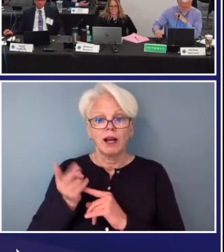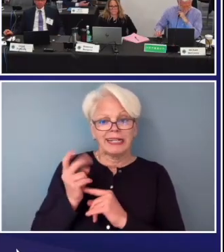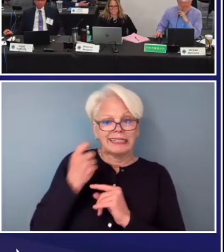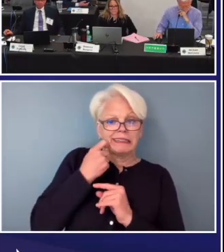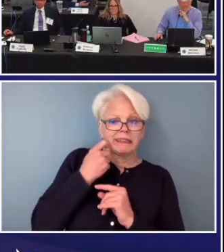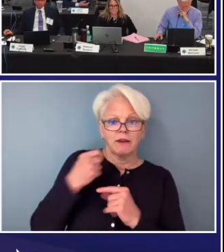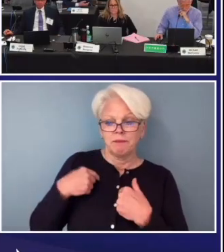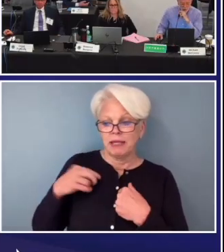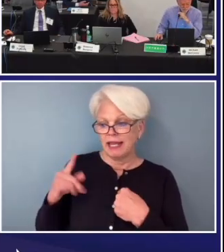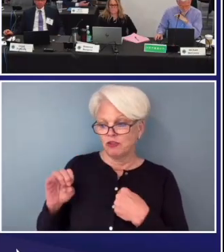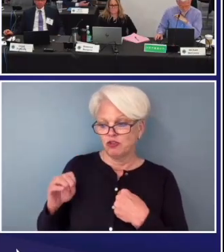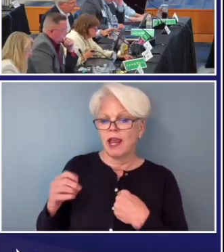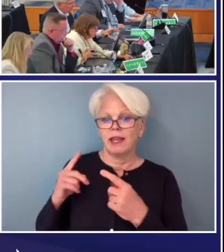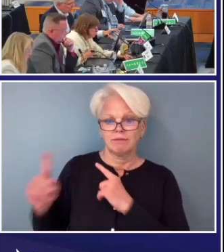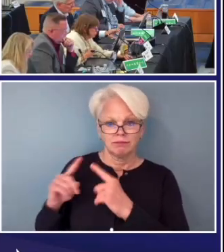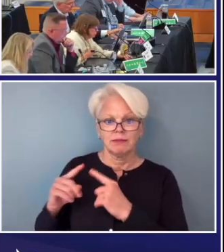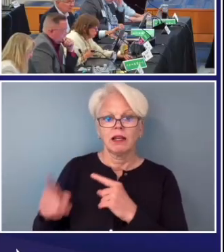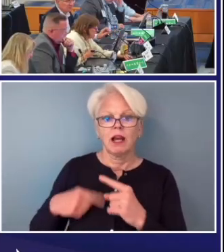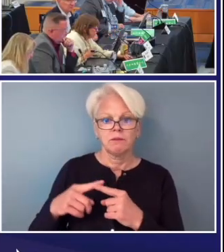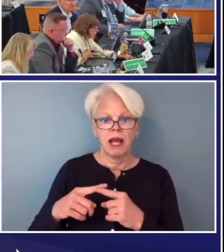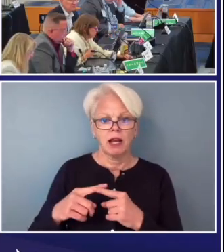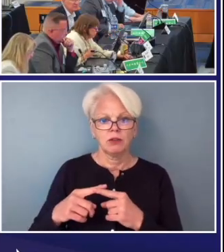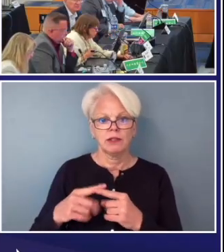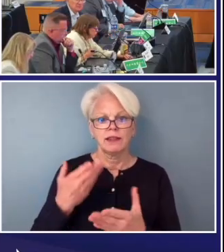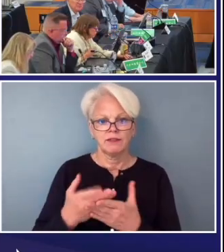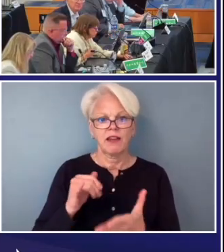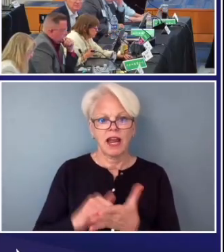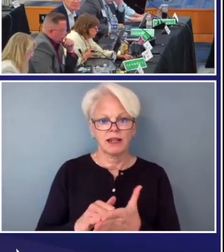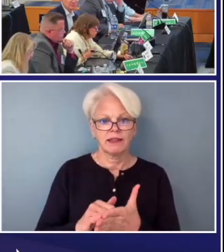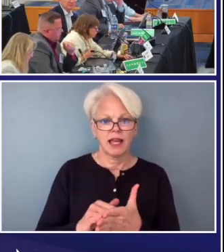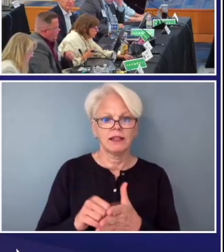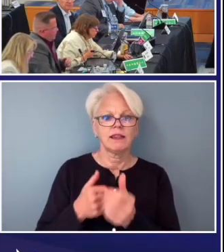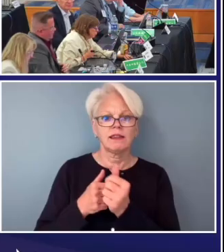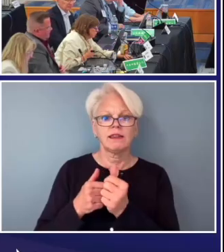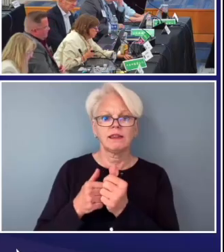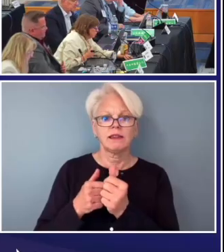I had an exchange about the fact that the conforming change in 4 wasn't made.